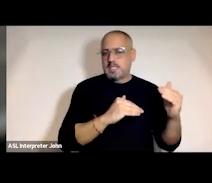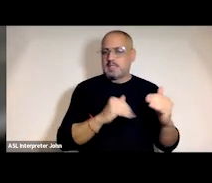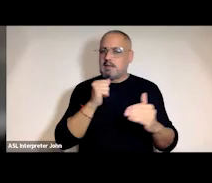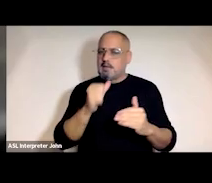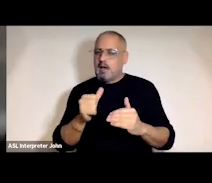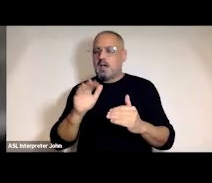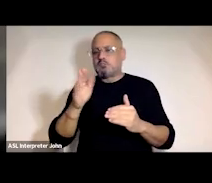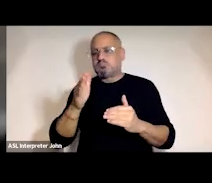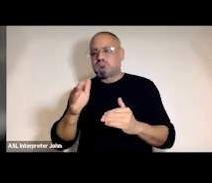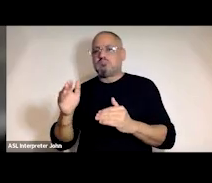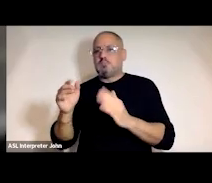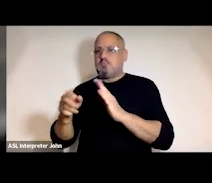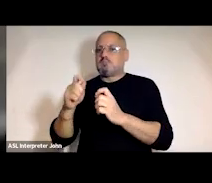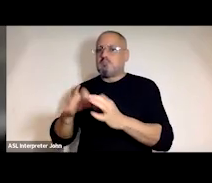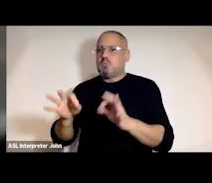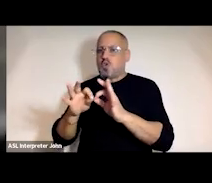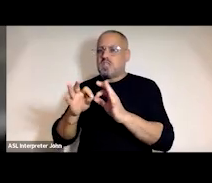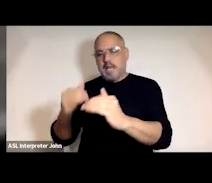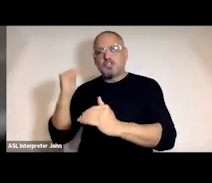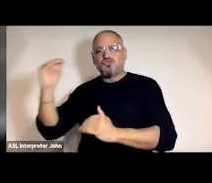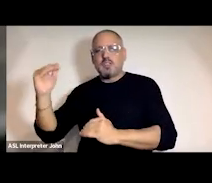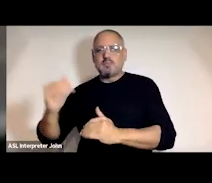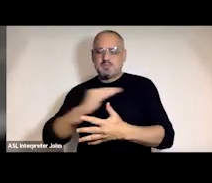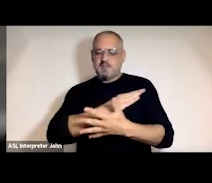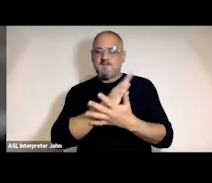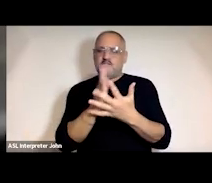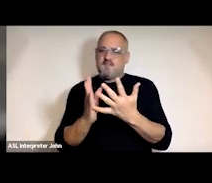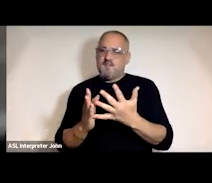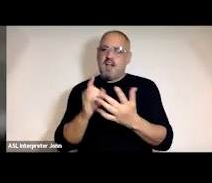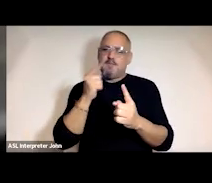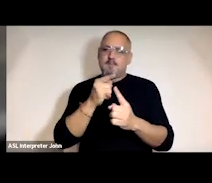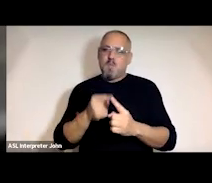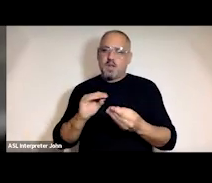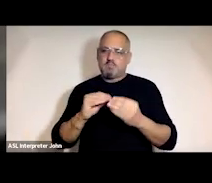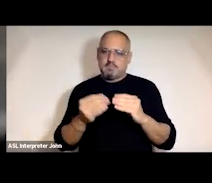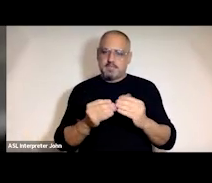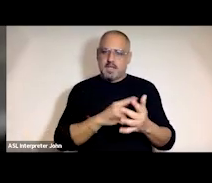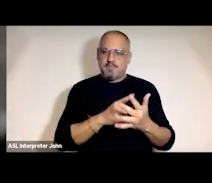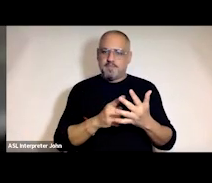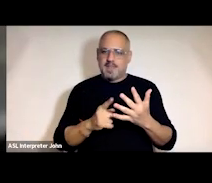moderate marked, and extreme. Those are the five point rating scales, which makes me chuckle every time I say it